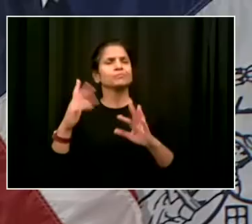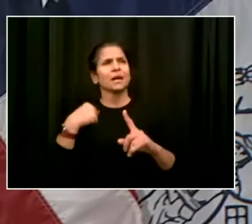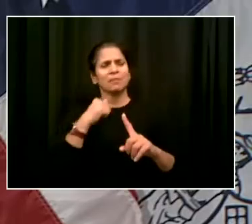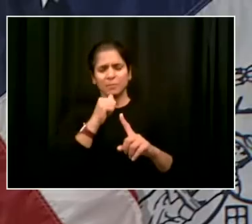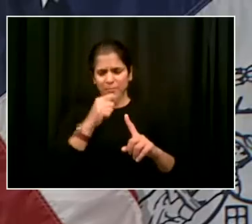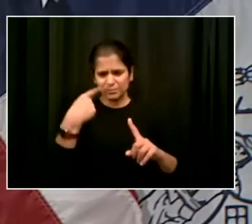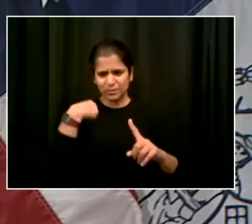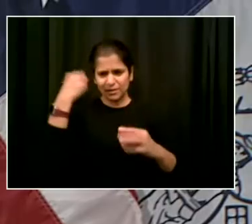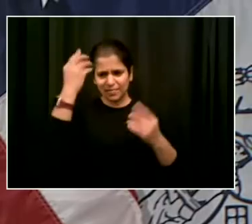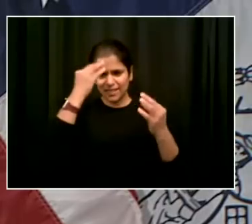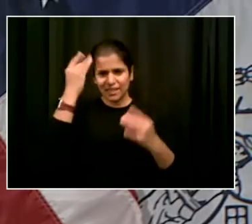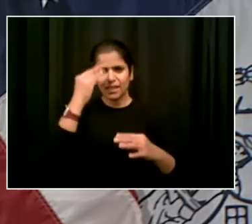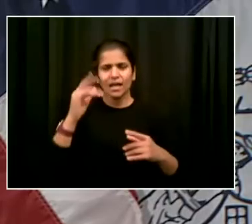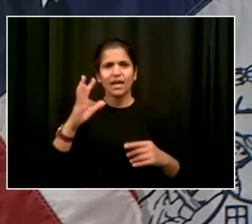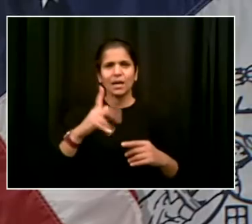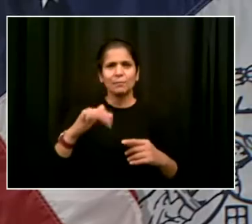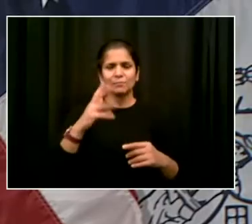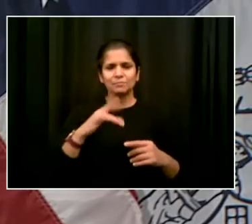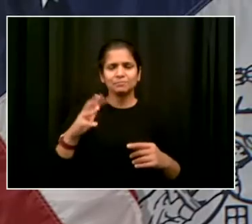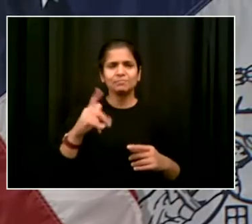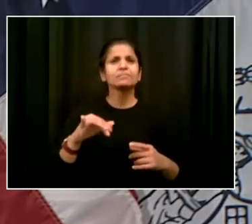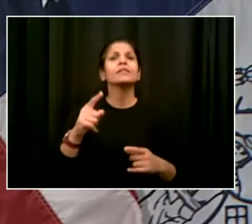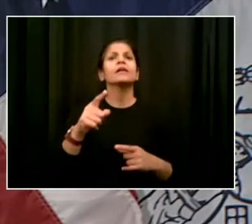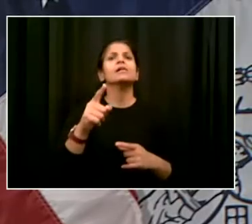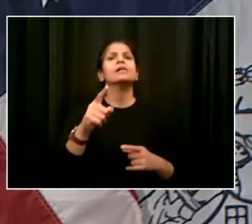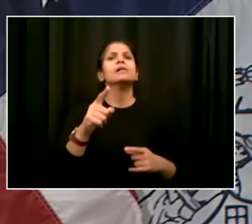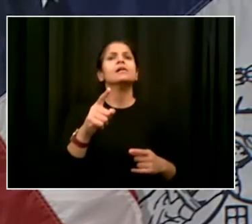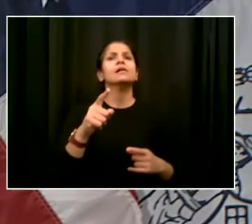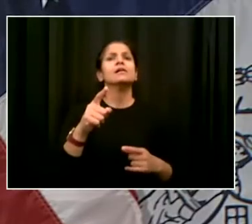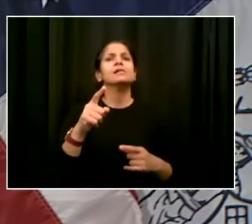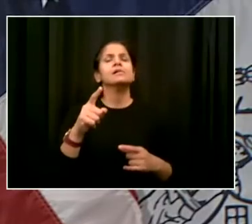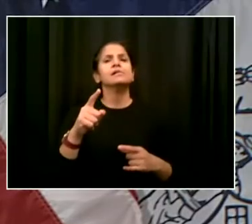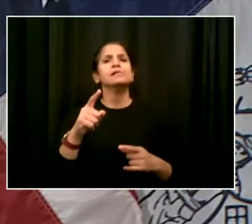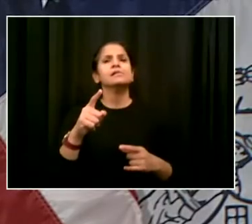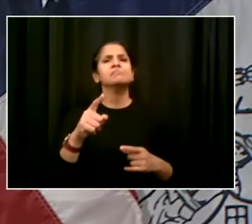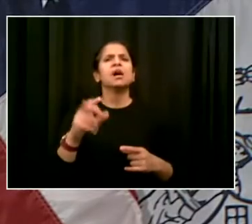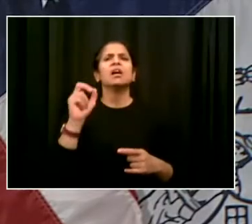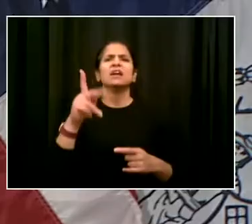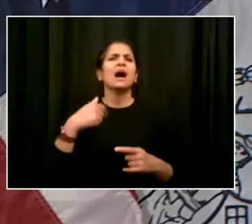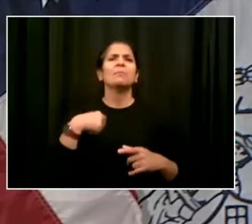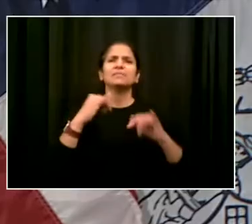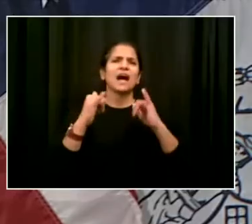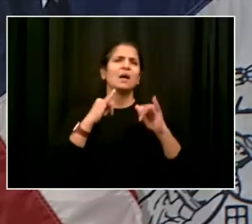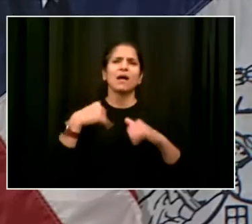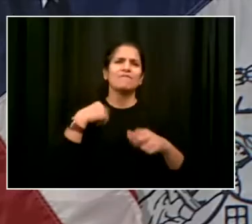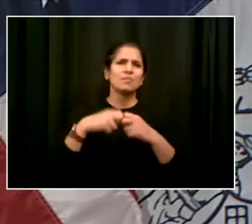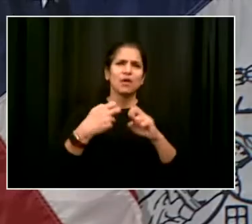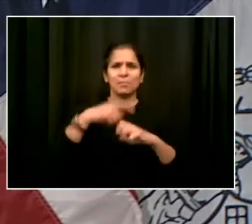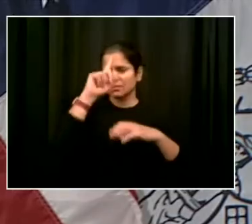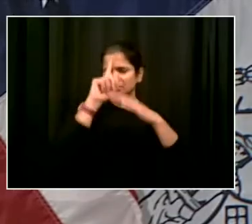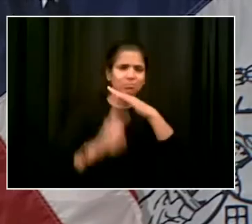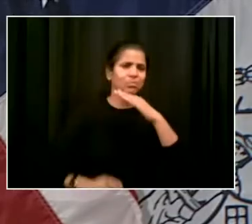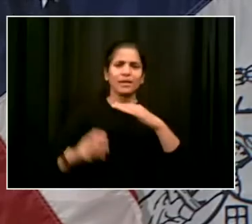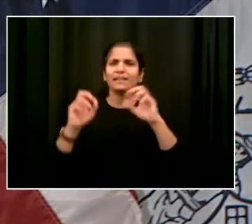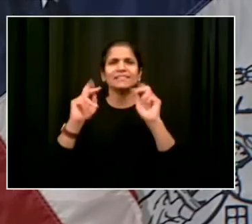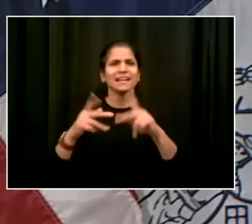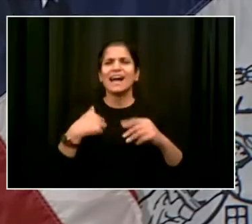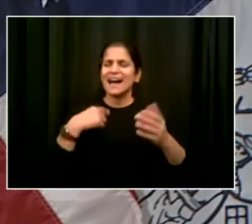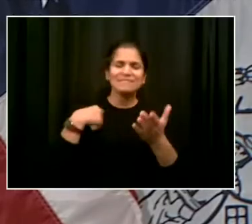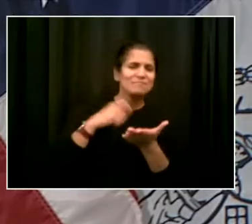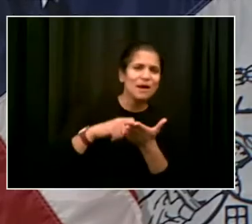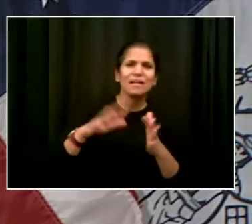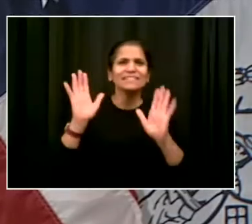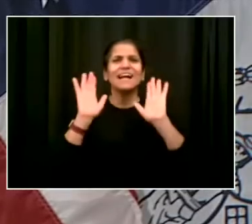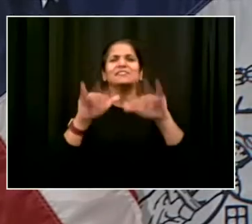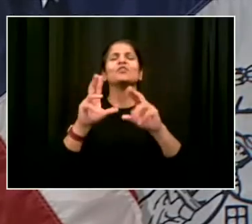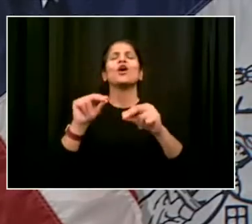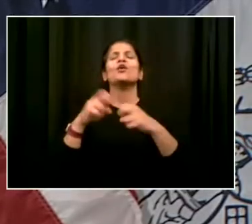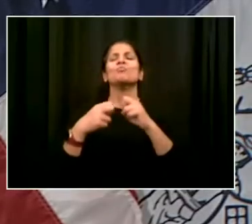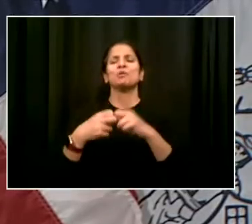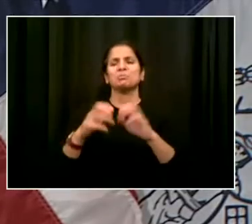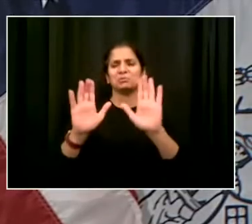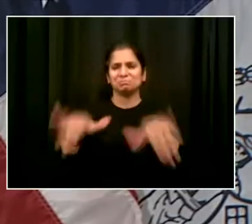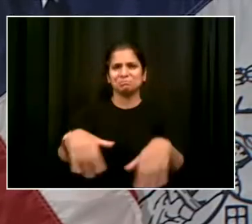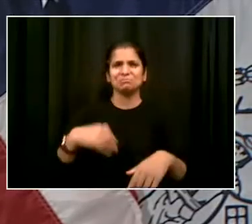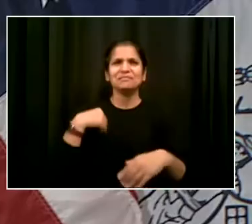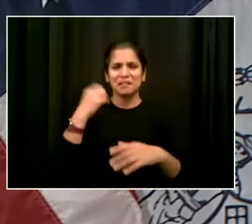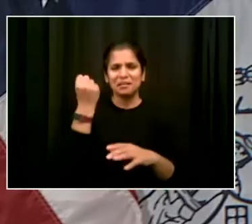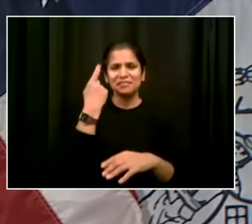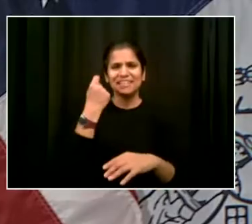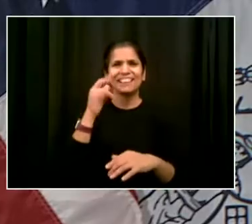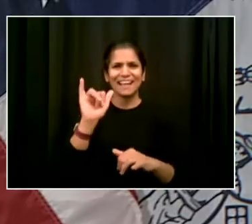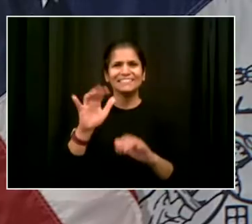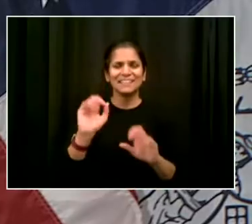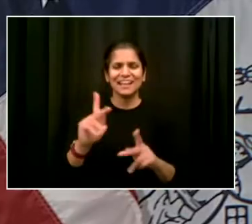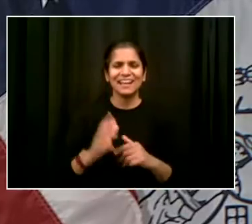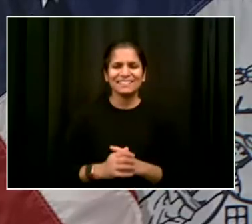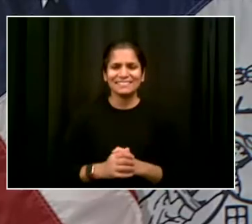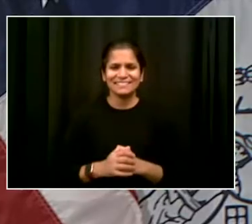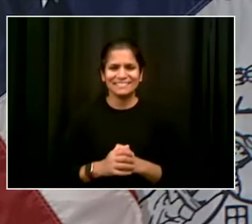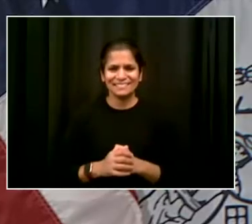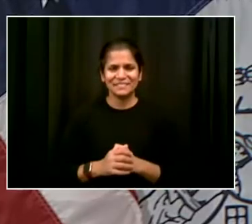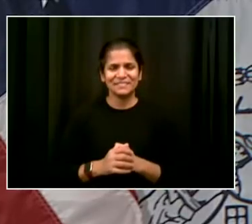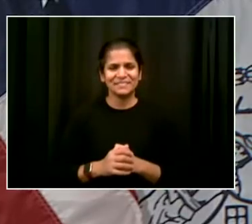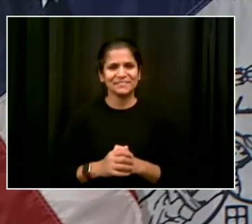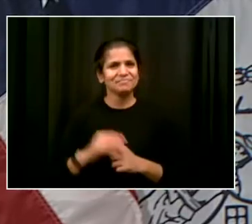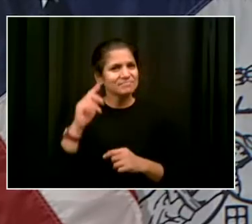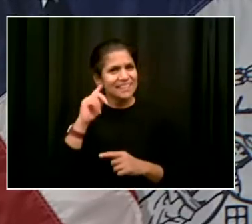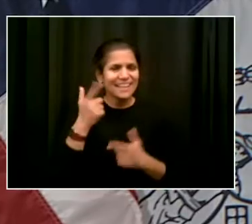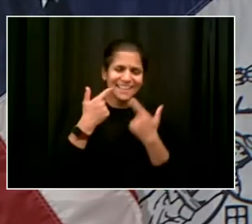HOTERERQ UESTION